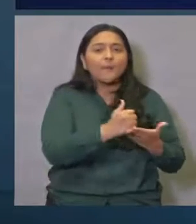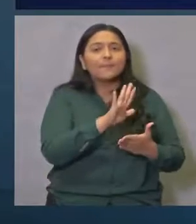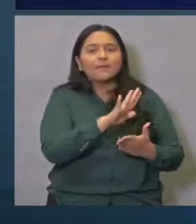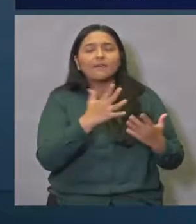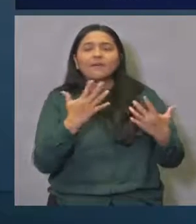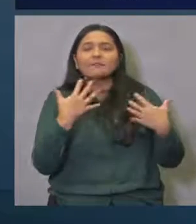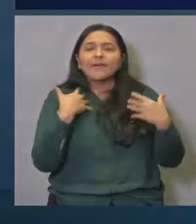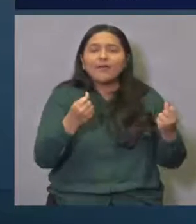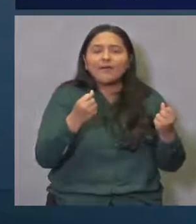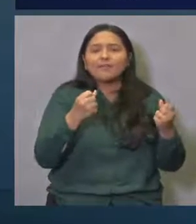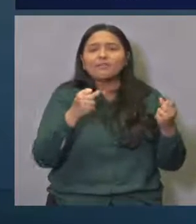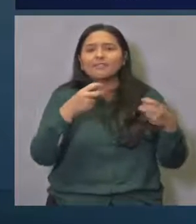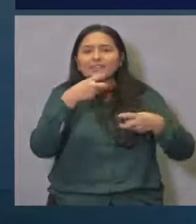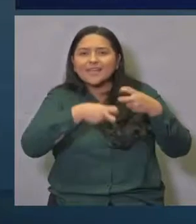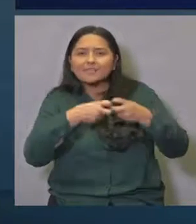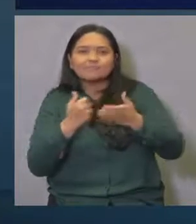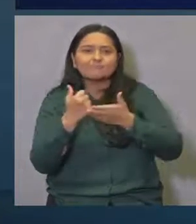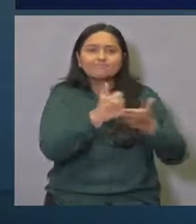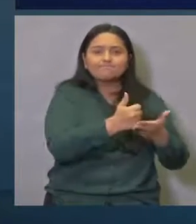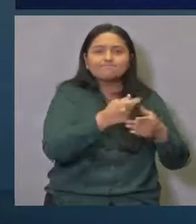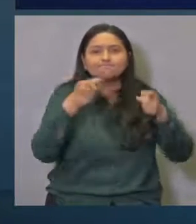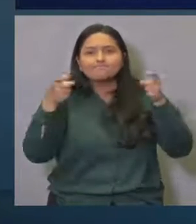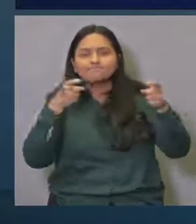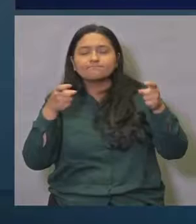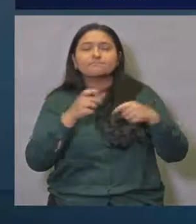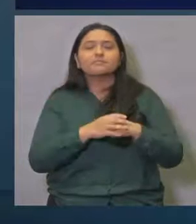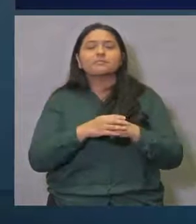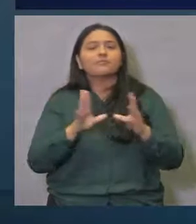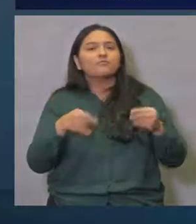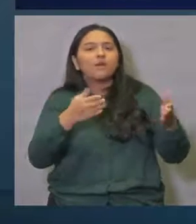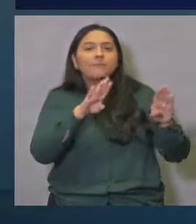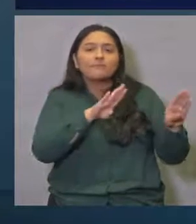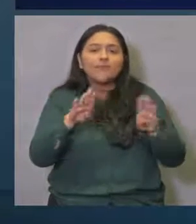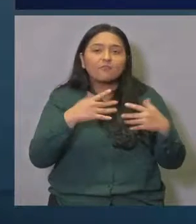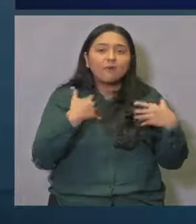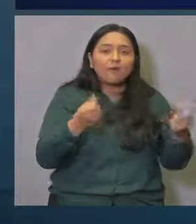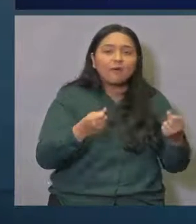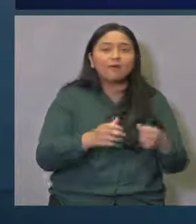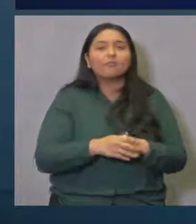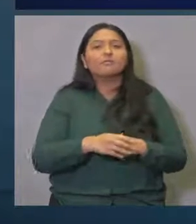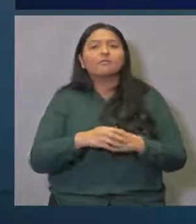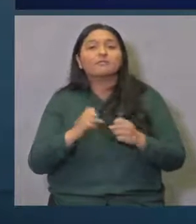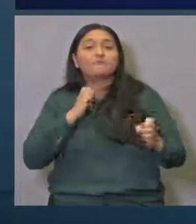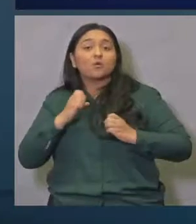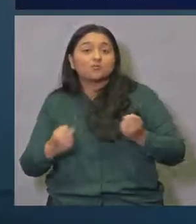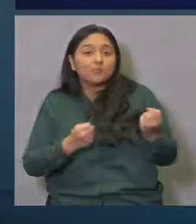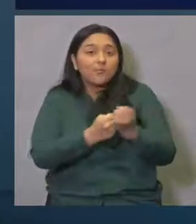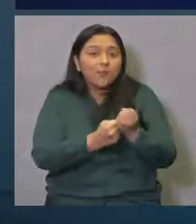HELPING PATIENTS COPE WITH HEALTH ISSUES, ASSISTING WITH